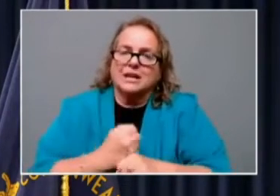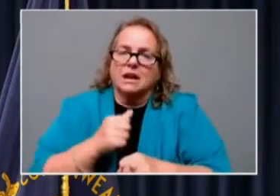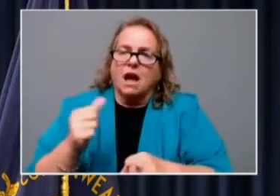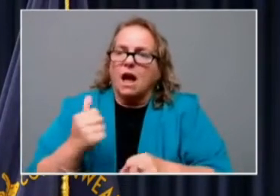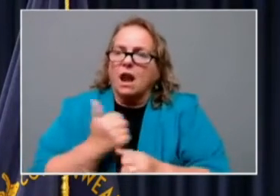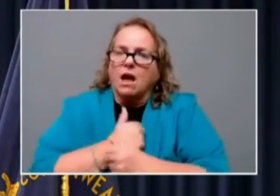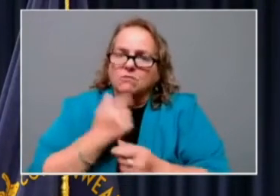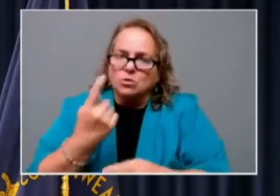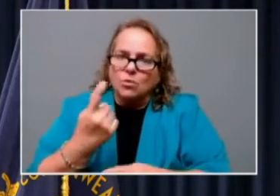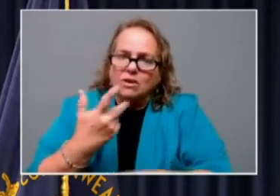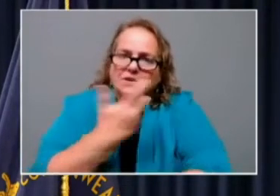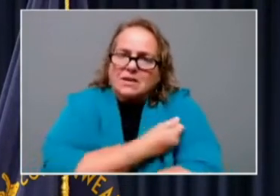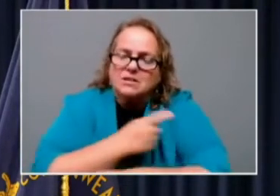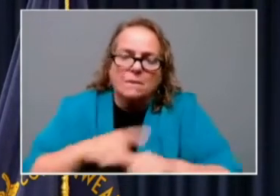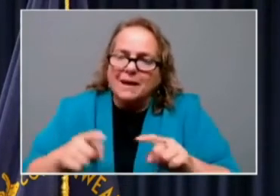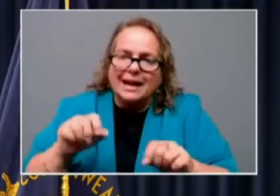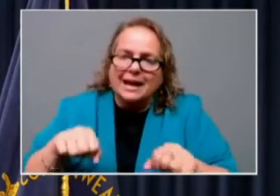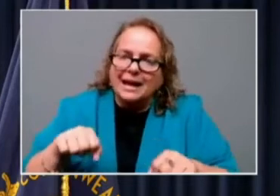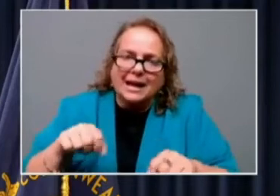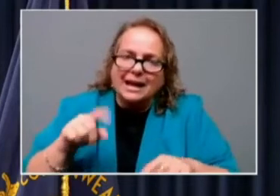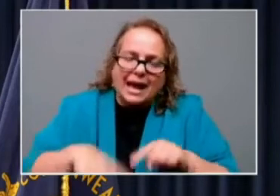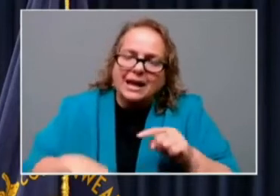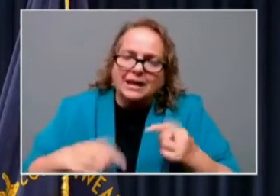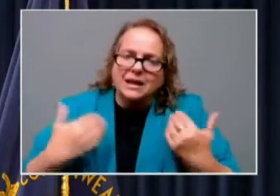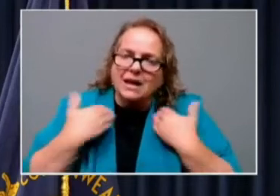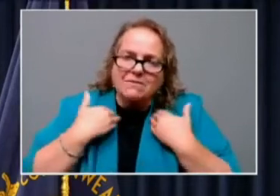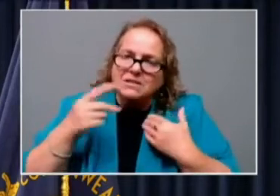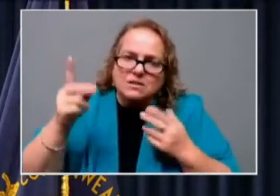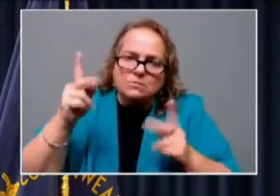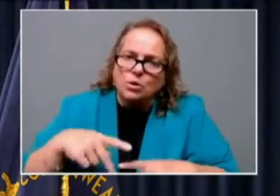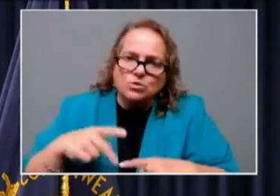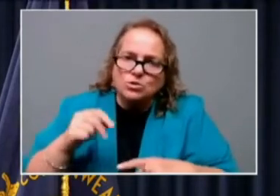haven't been able to convince them or put it in the right words because maybe